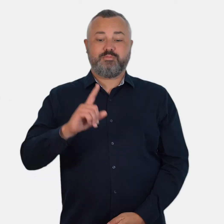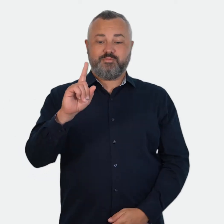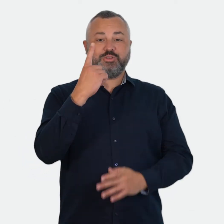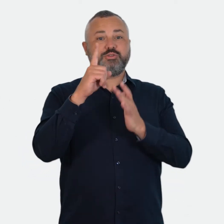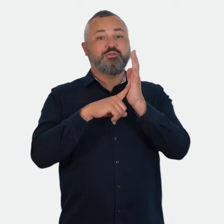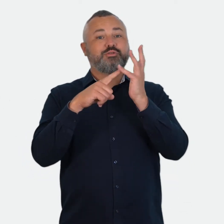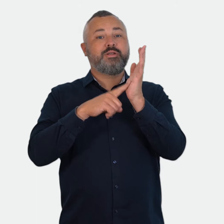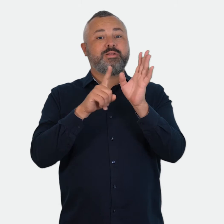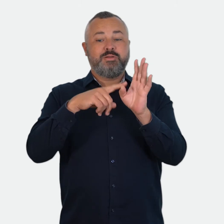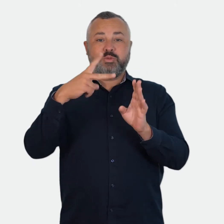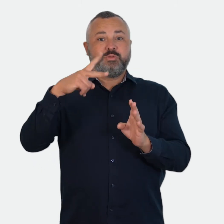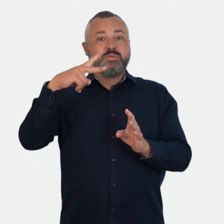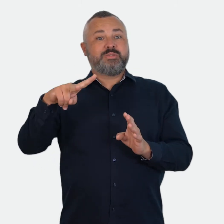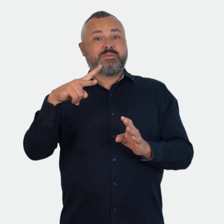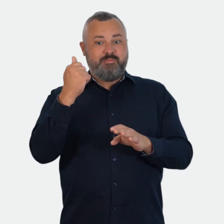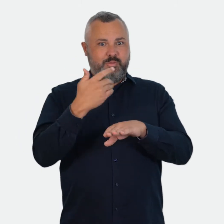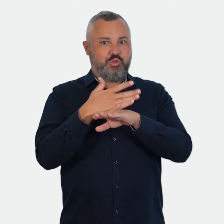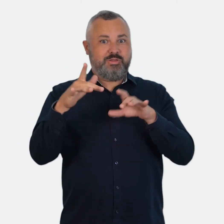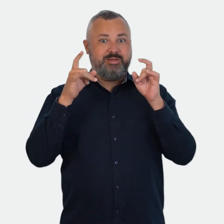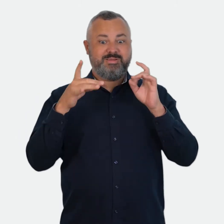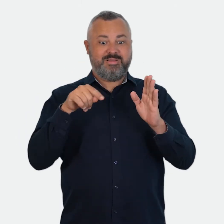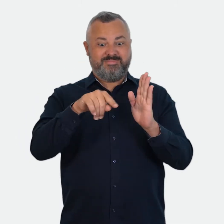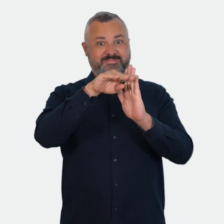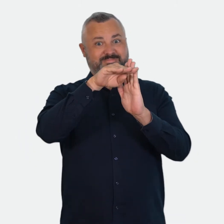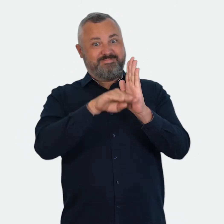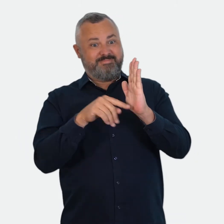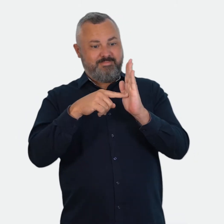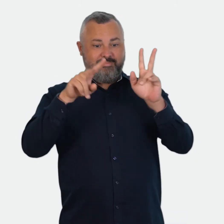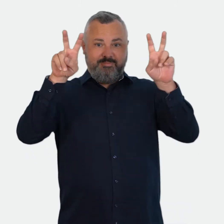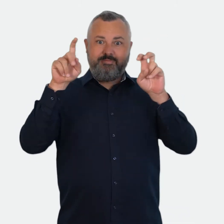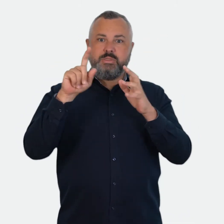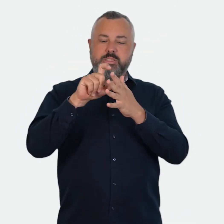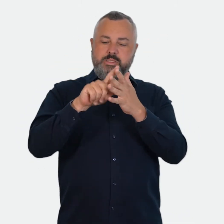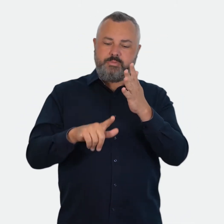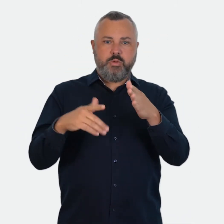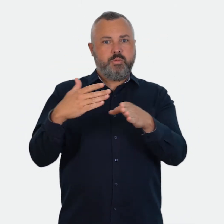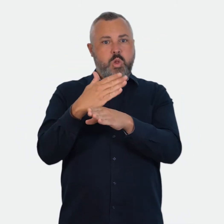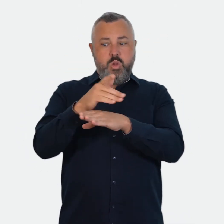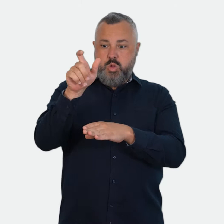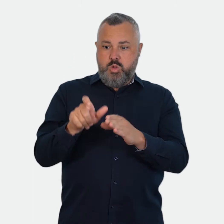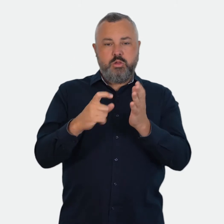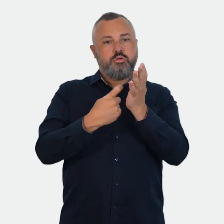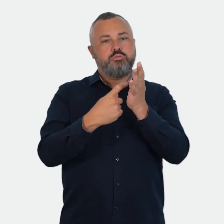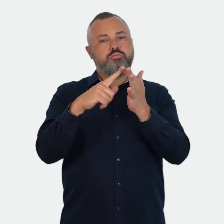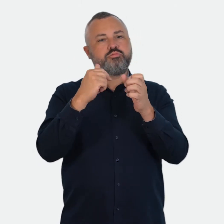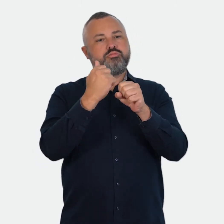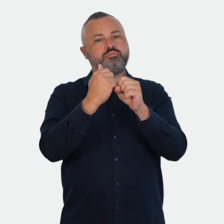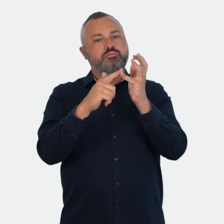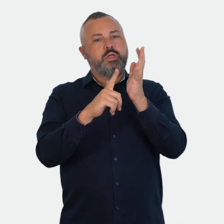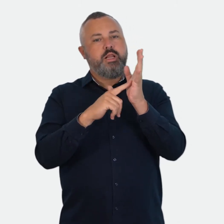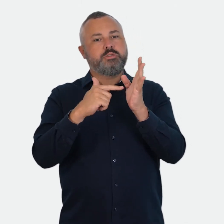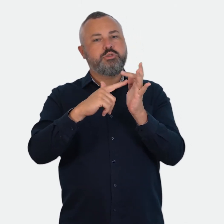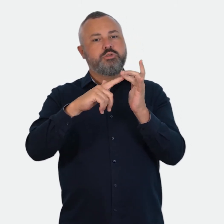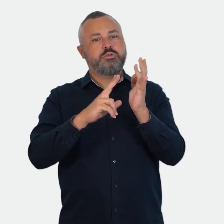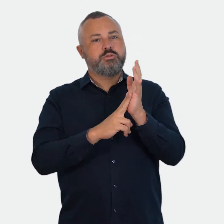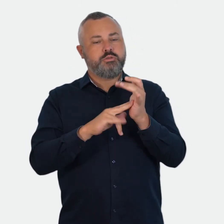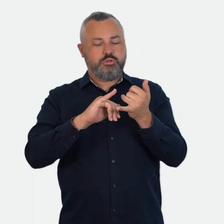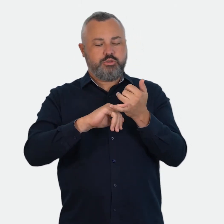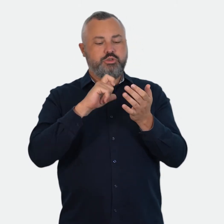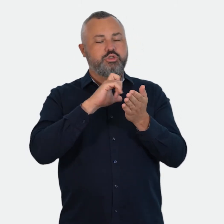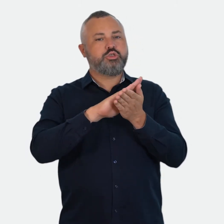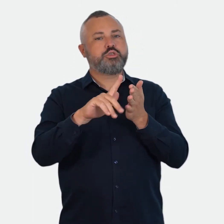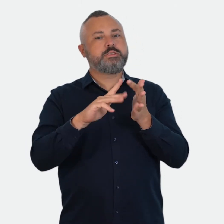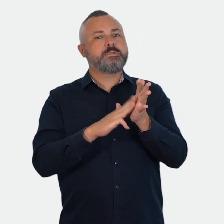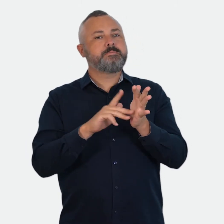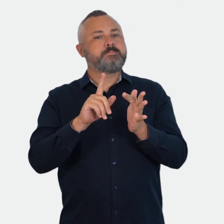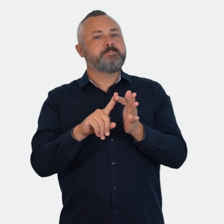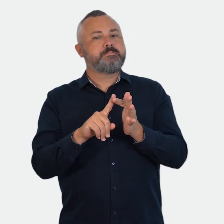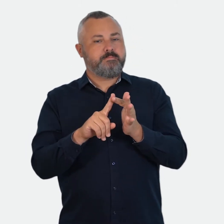The Disability Worker Regulation Scheme started on 1 July 2020.